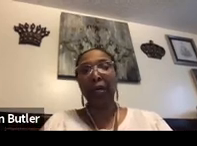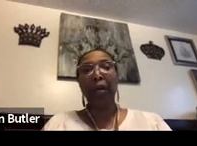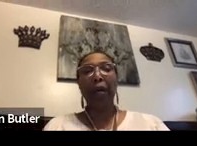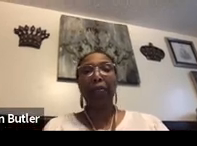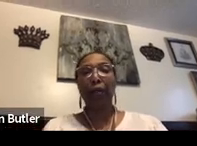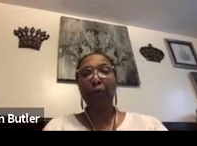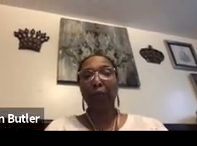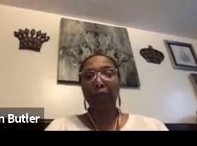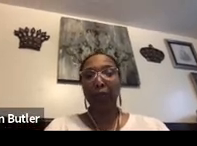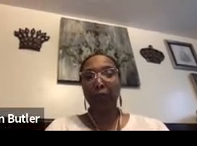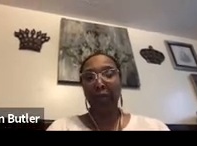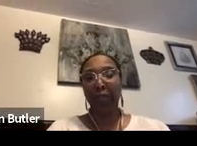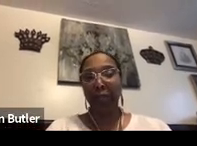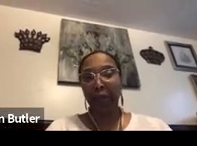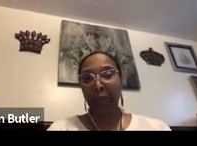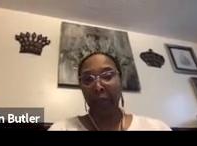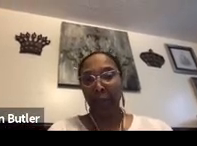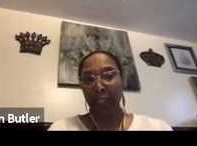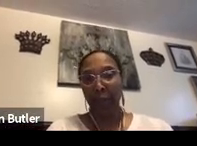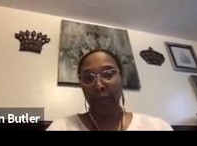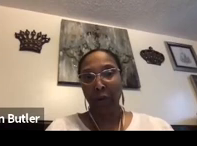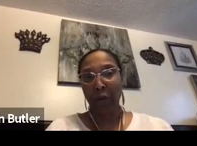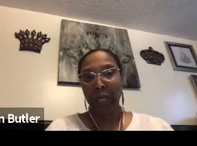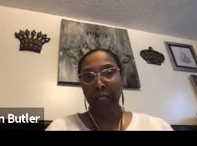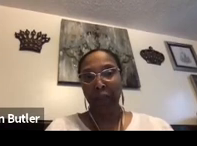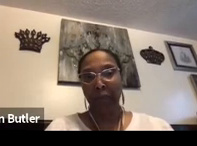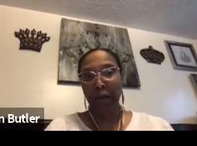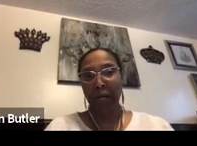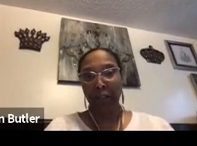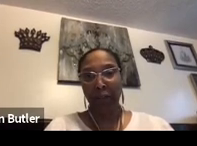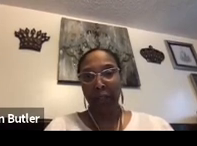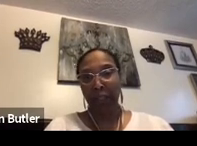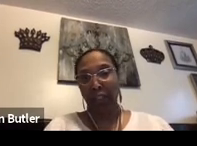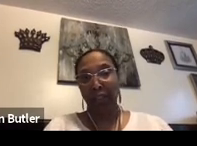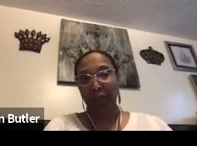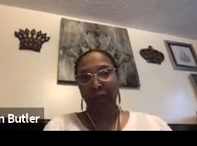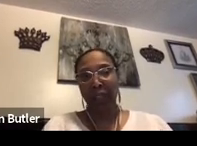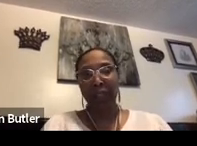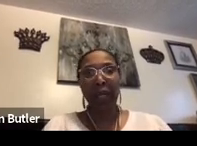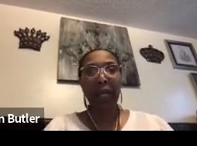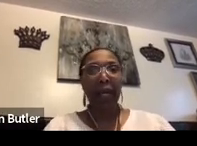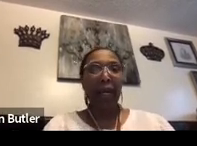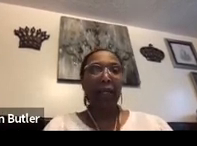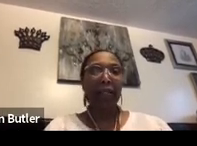schools, and those would be the schools that they're going to be responsible for going in to provide the transition services.